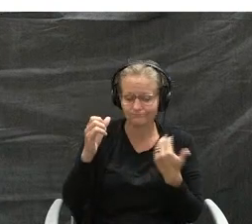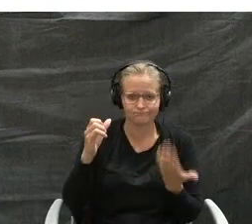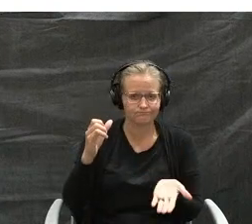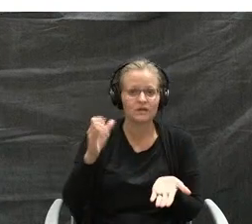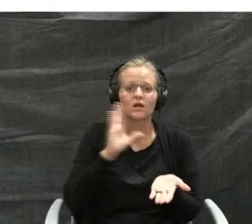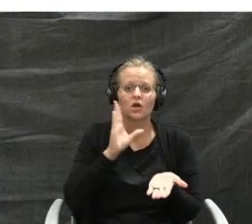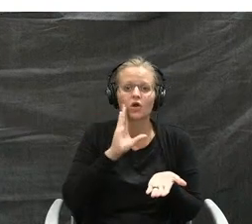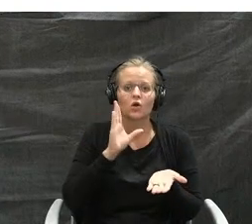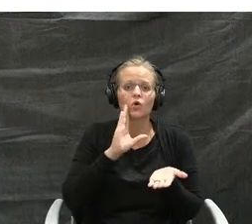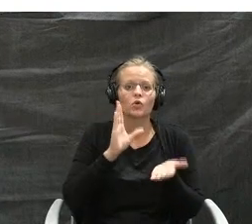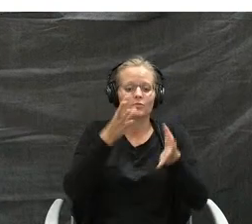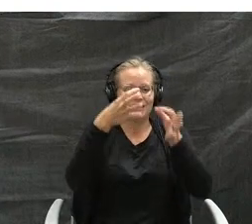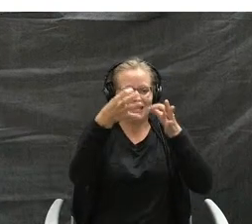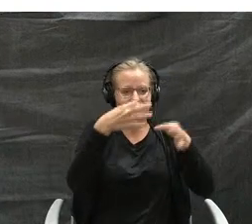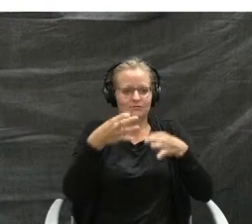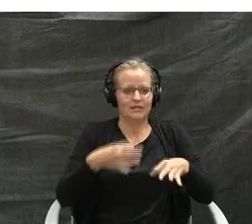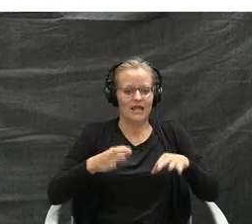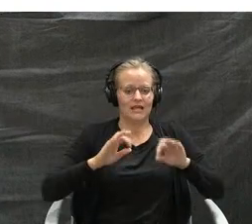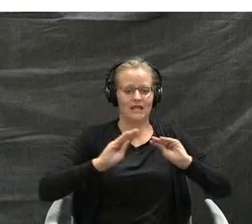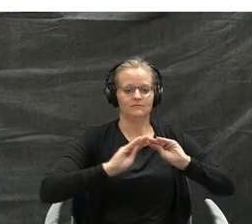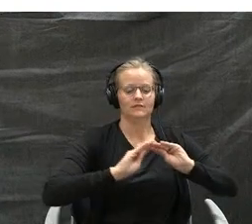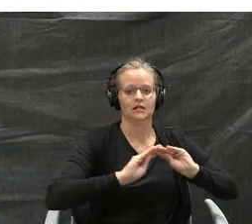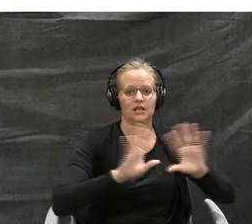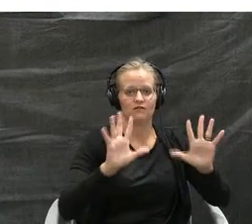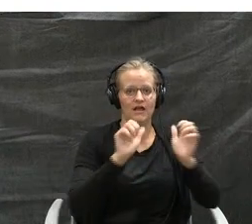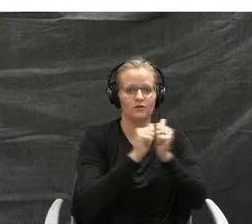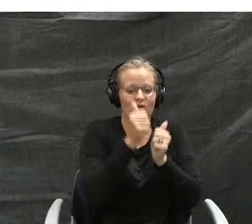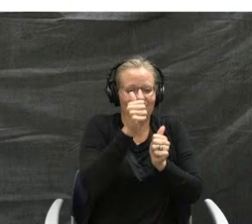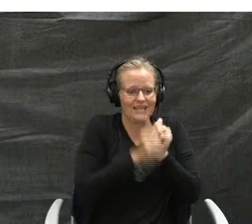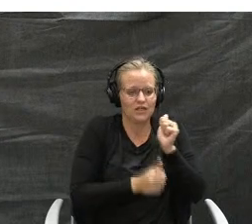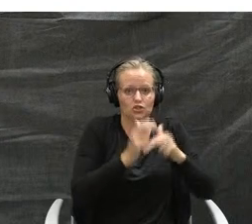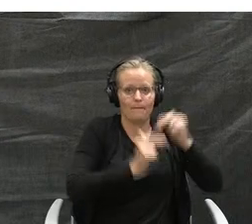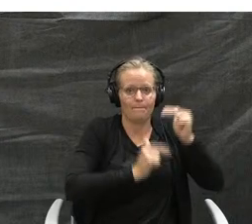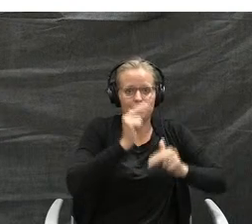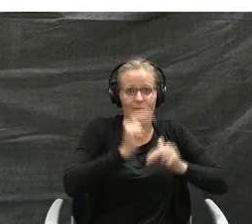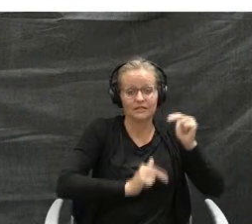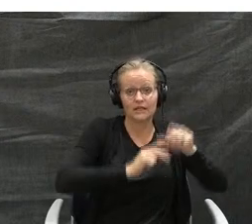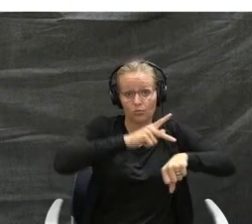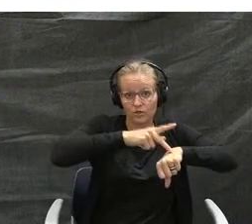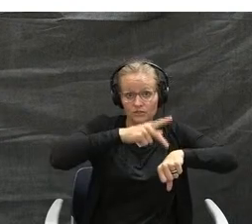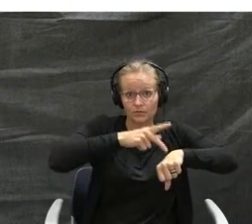building by the building principle. The unique attributes of programs and grade levels are very different